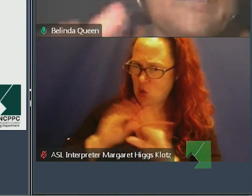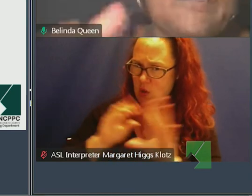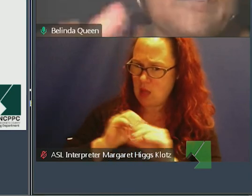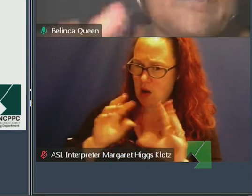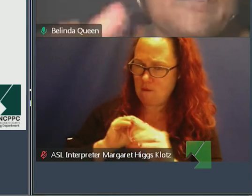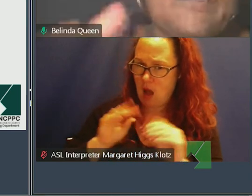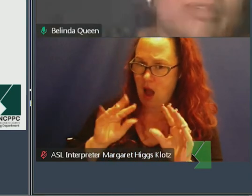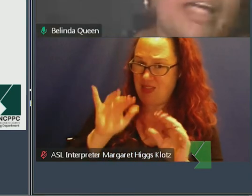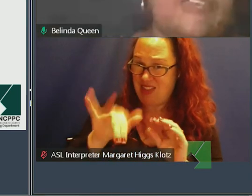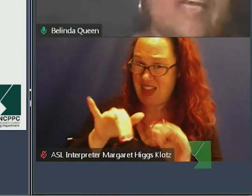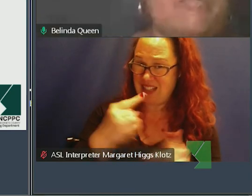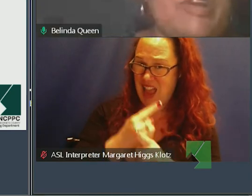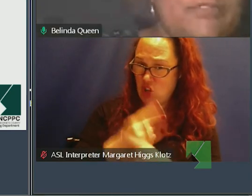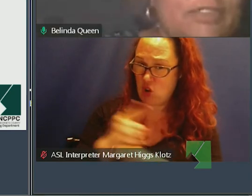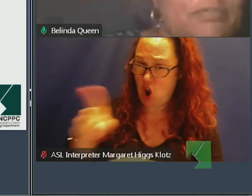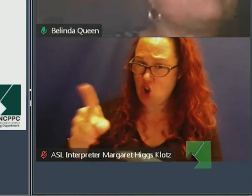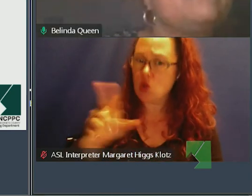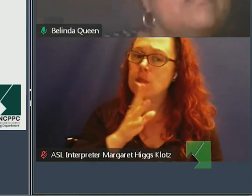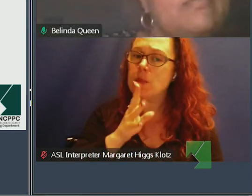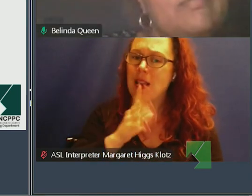Are you speaking for yourself or the school board took a vote?